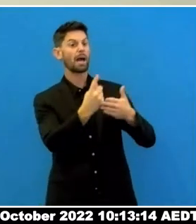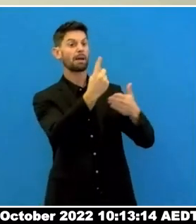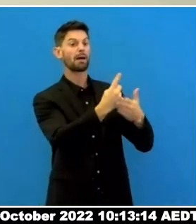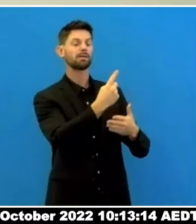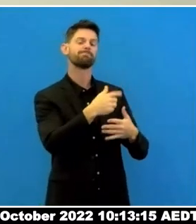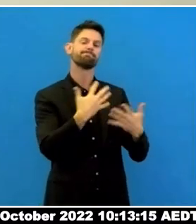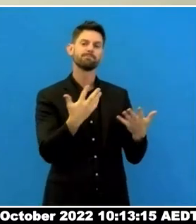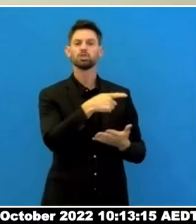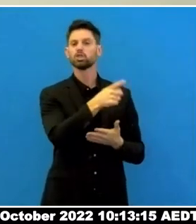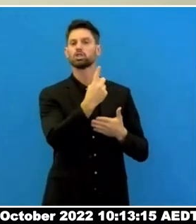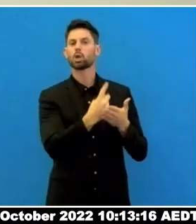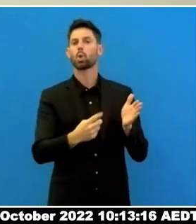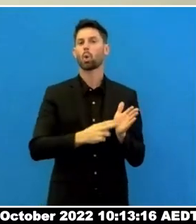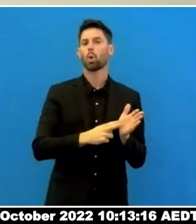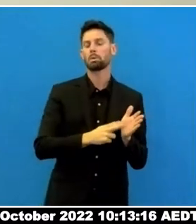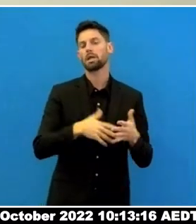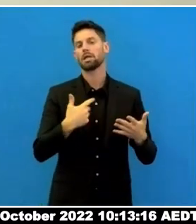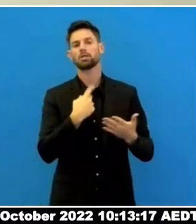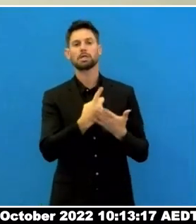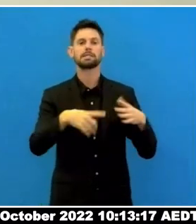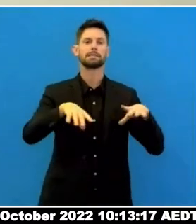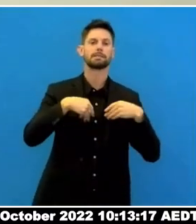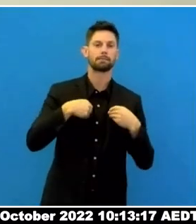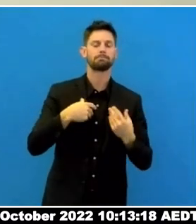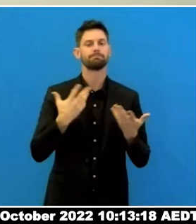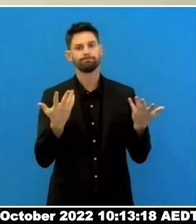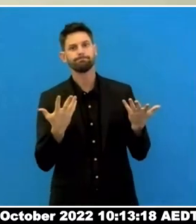and lack of awareness to one's rights and reporting avenues.